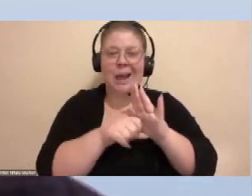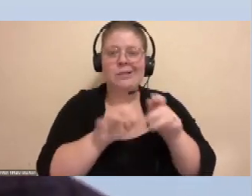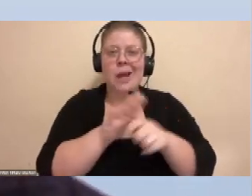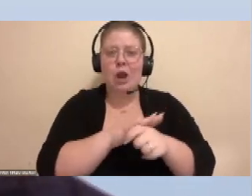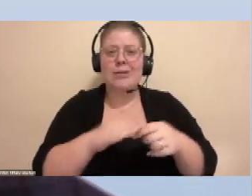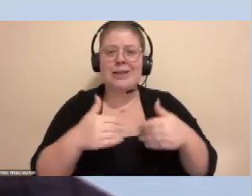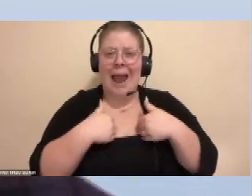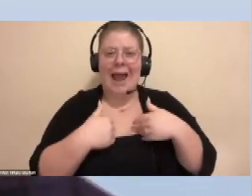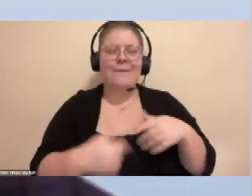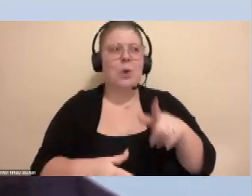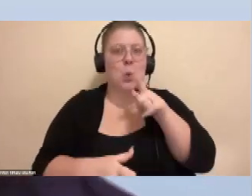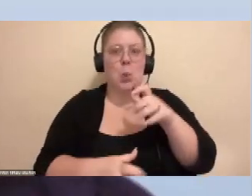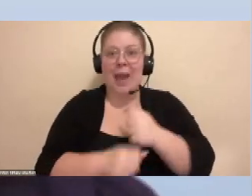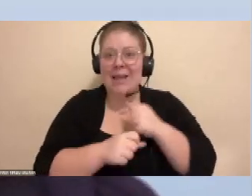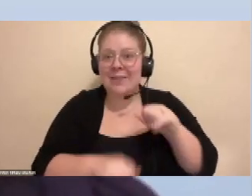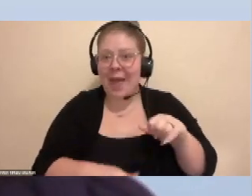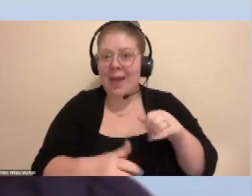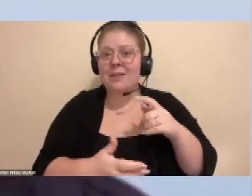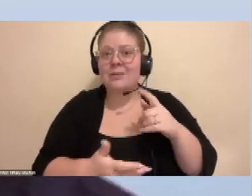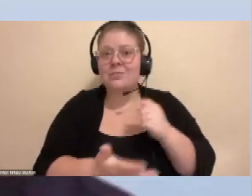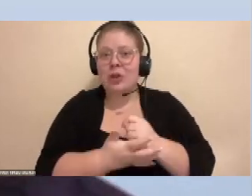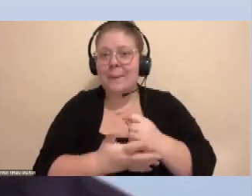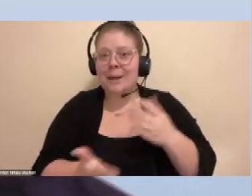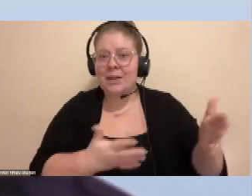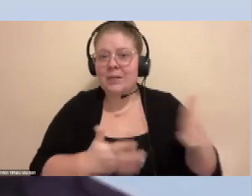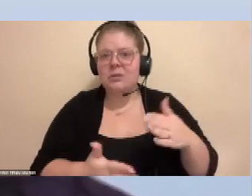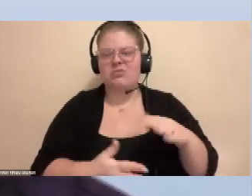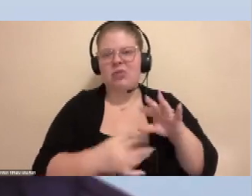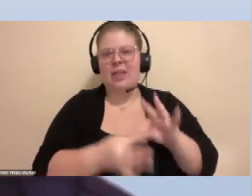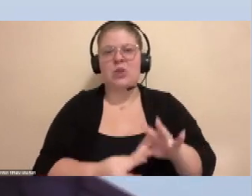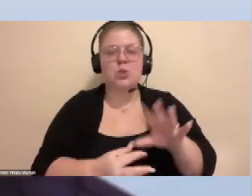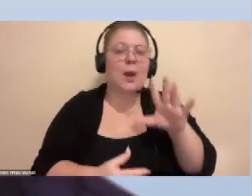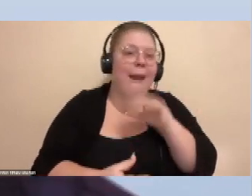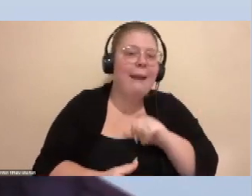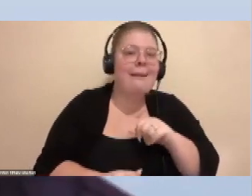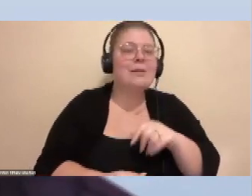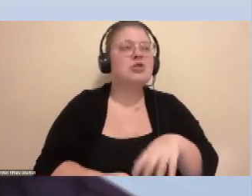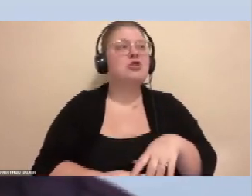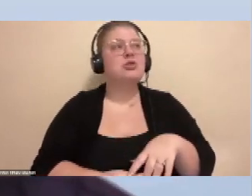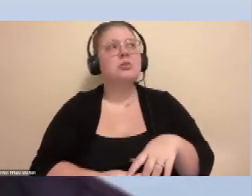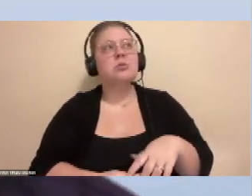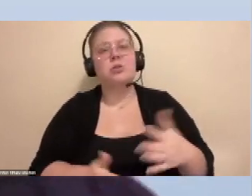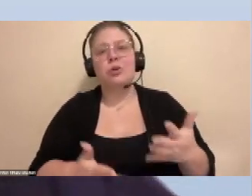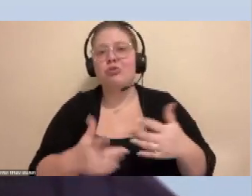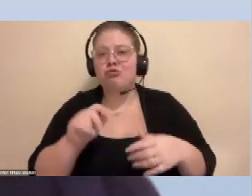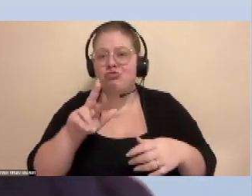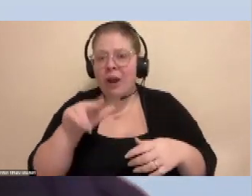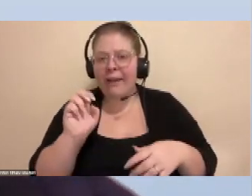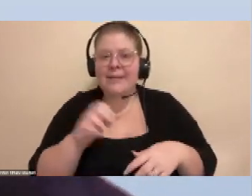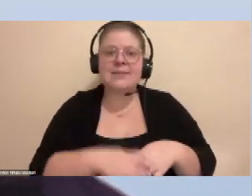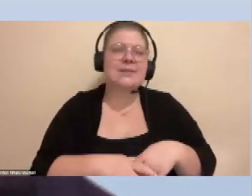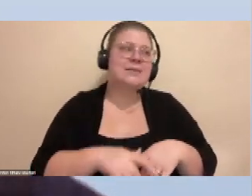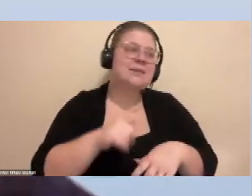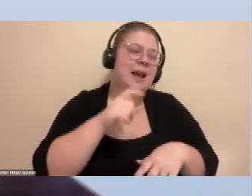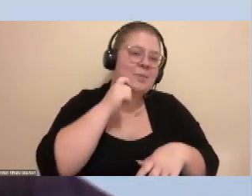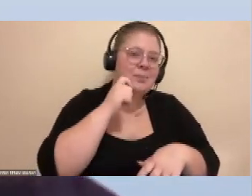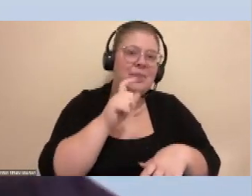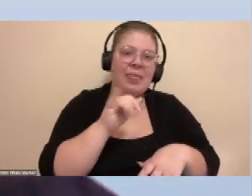to race and ethnicity, age, home, community based service needs, people with communication disabilities,